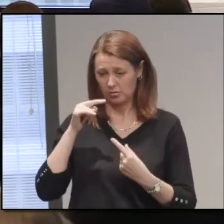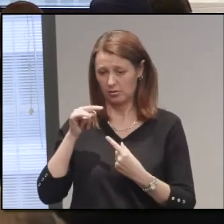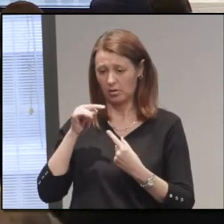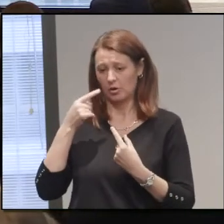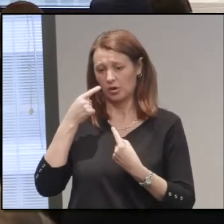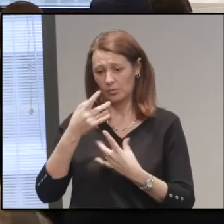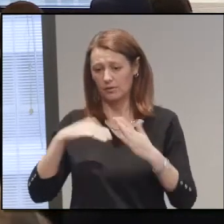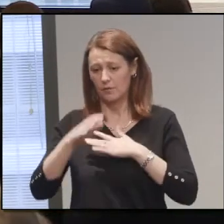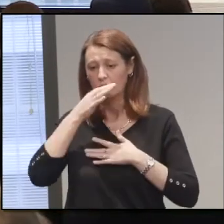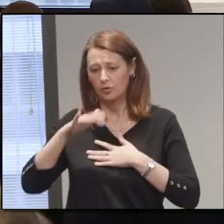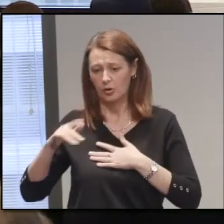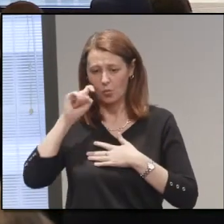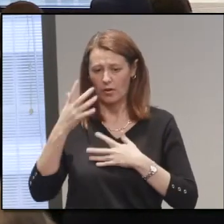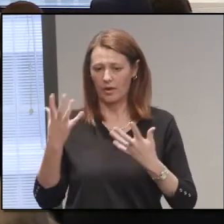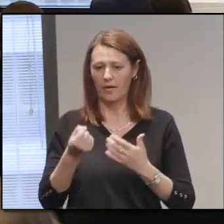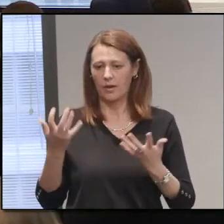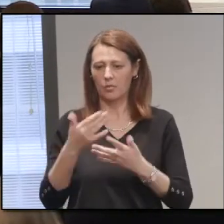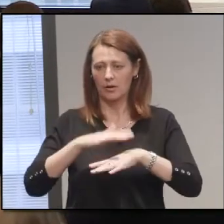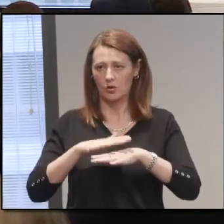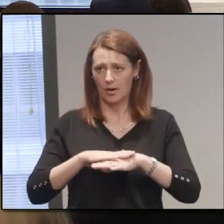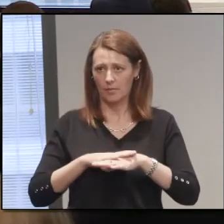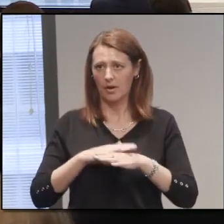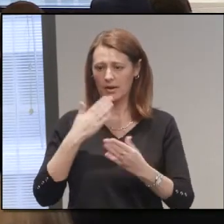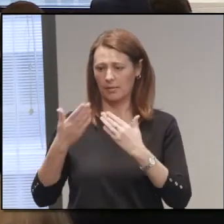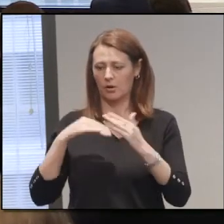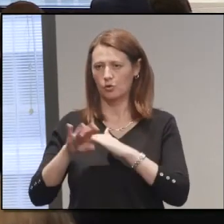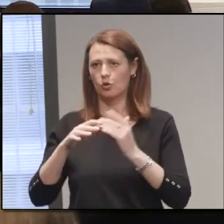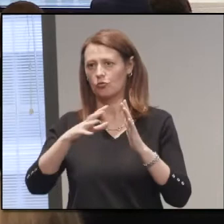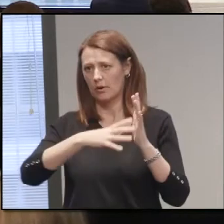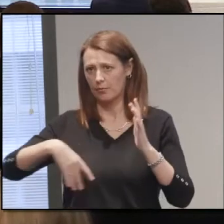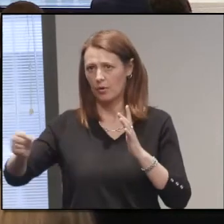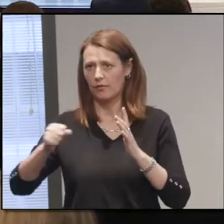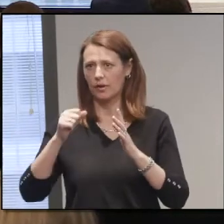seek out their playtime adventures, compared to removing or undertaking in-situ chemical